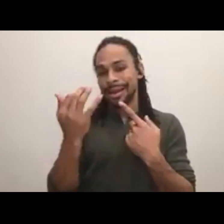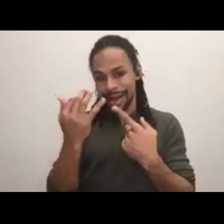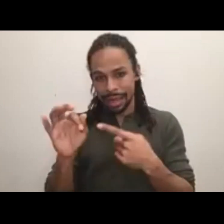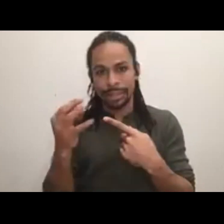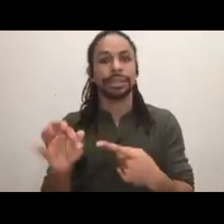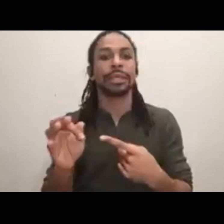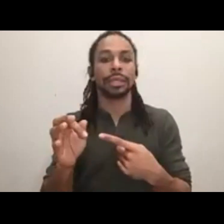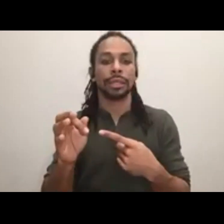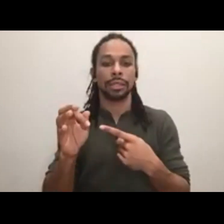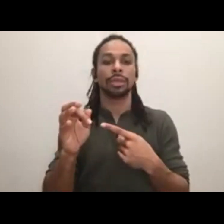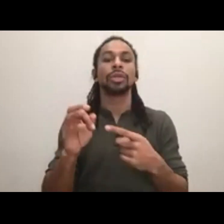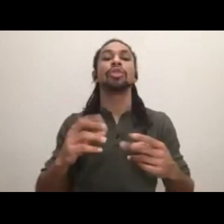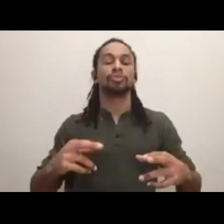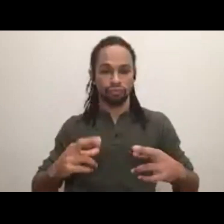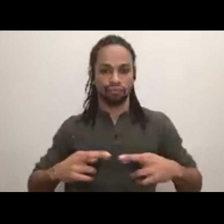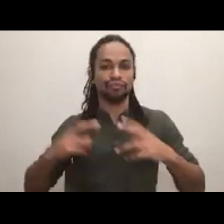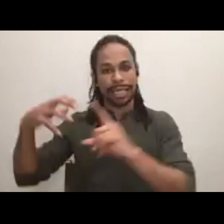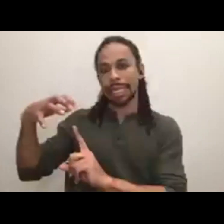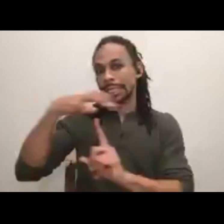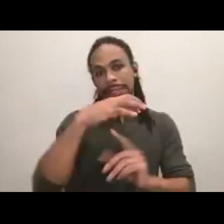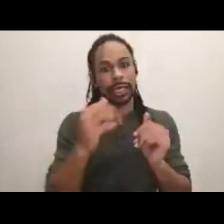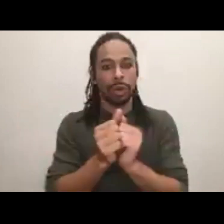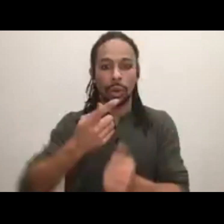us to consider how can we instead approach alt-text